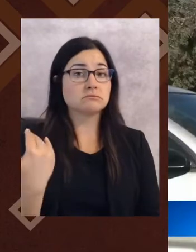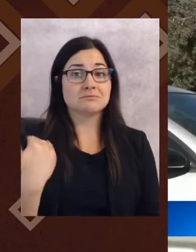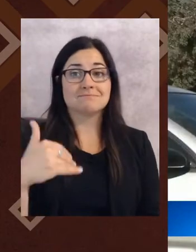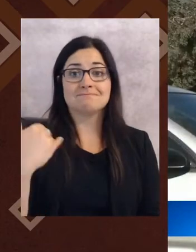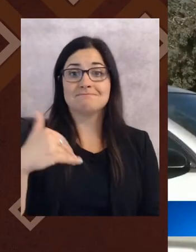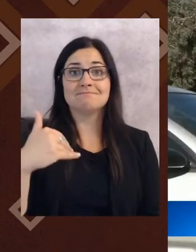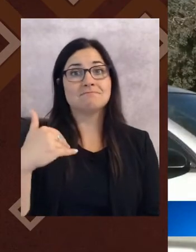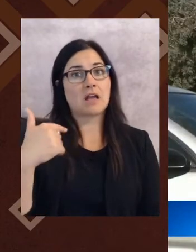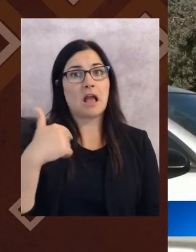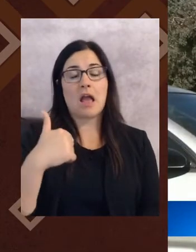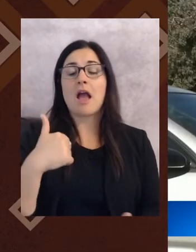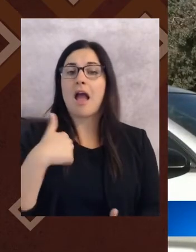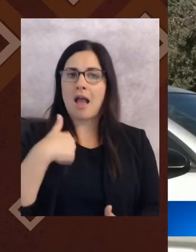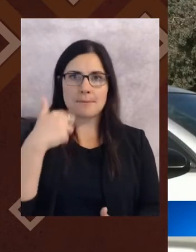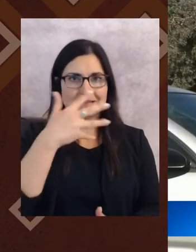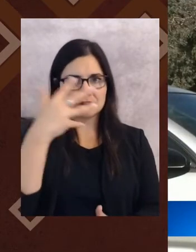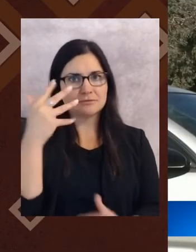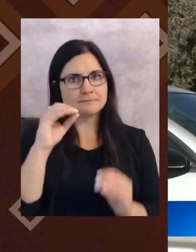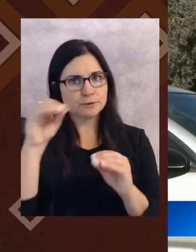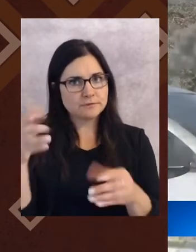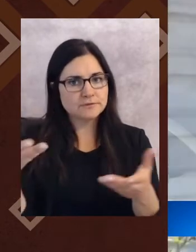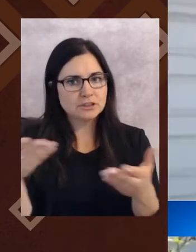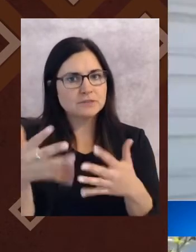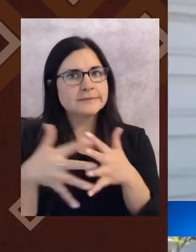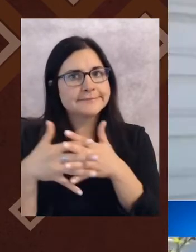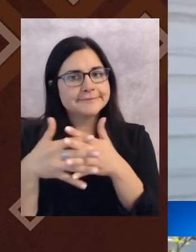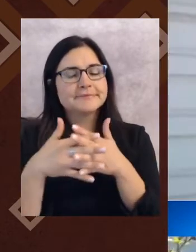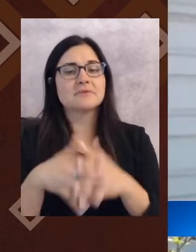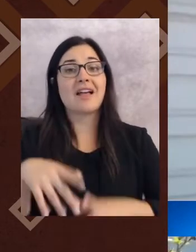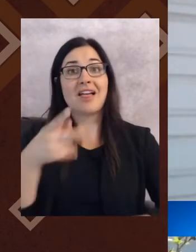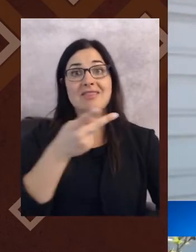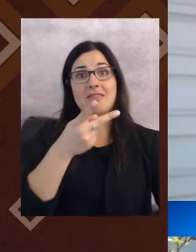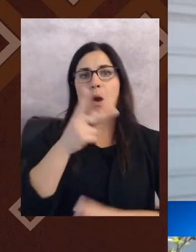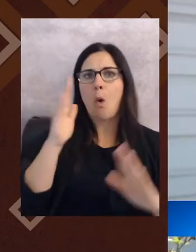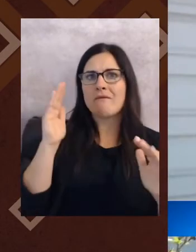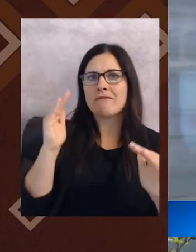The family now hopeful for change is remembering Ratan of poverty